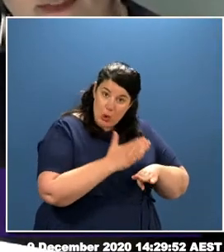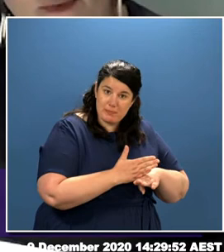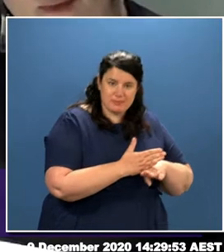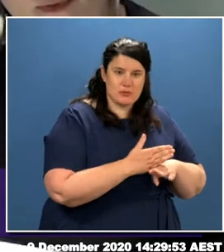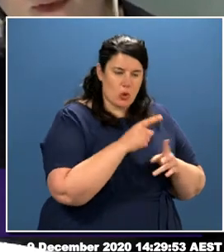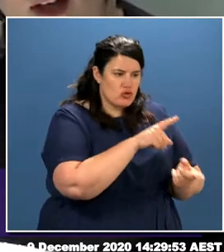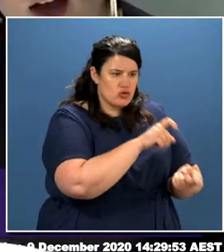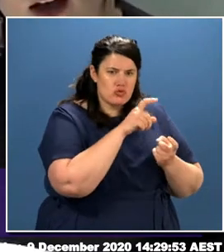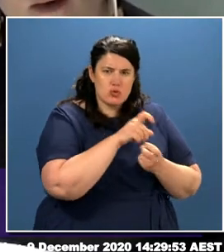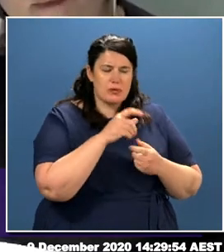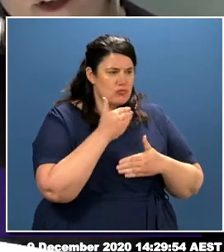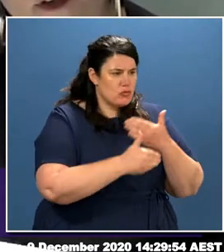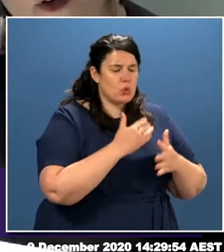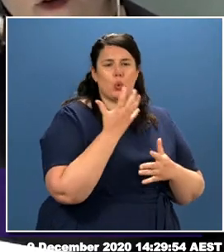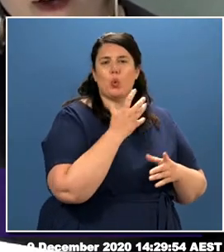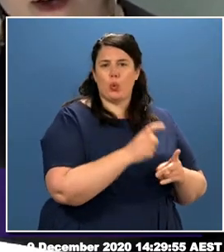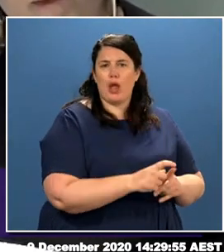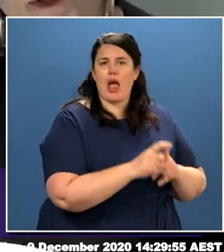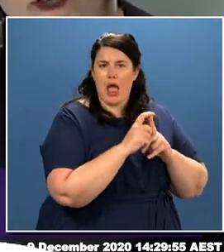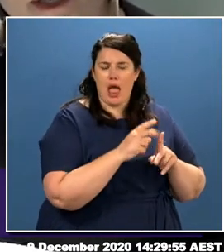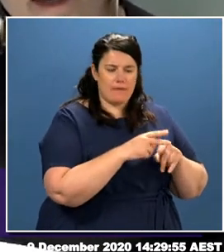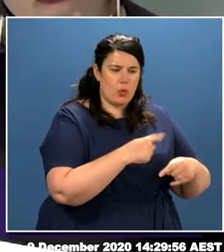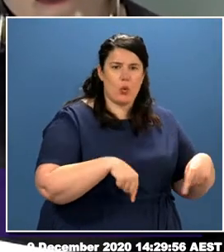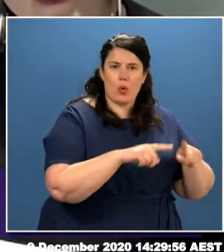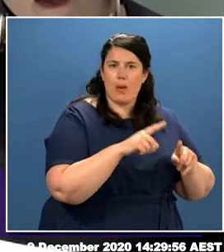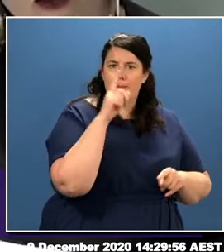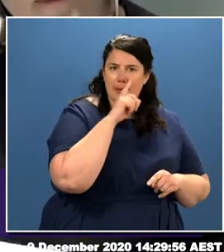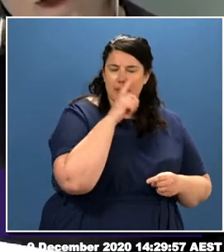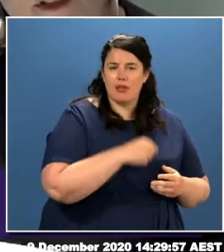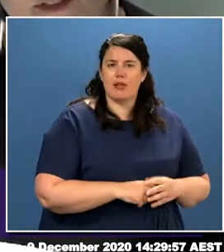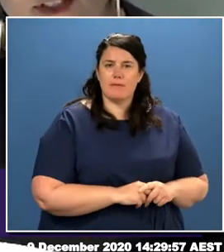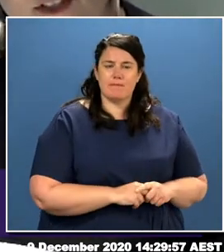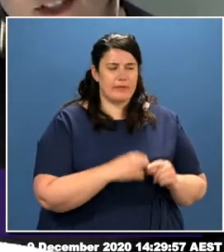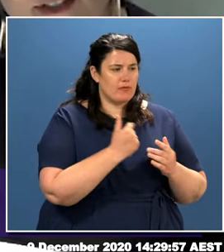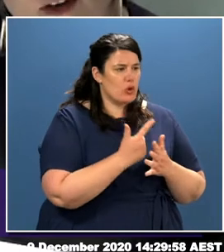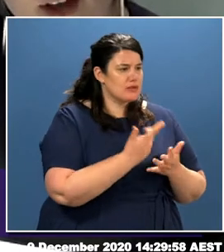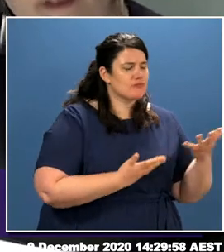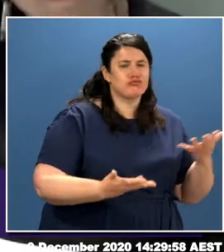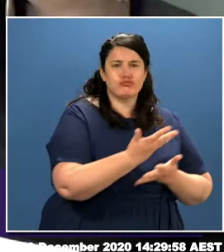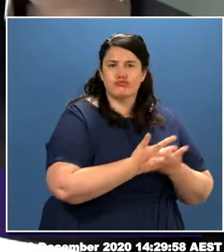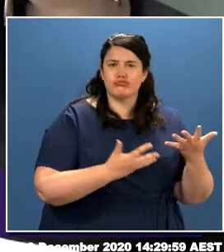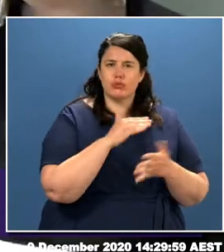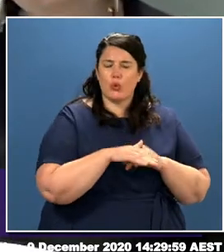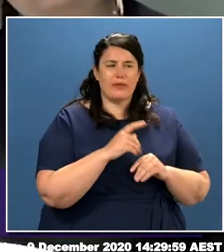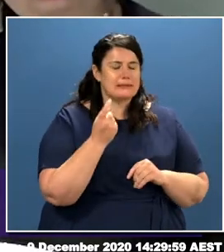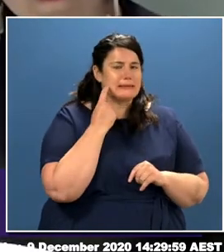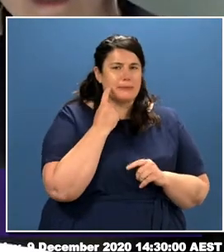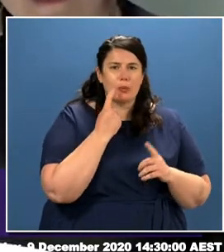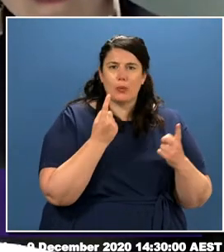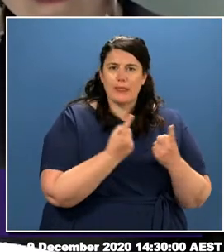piece for people. You know, certainly there were lots of discussions around simple things that organisations